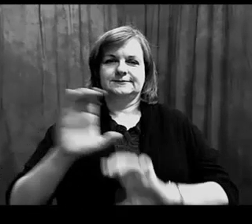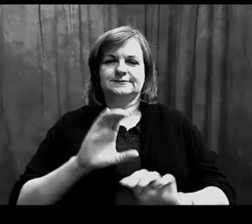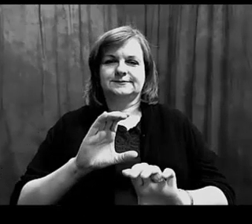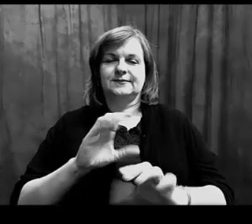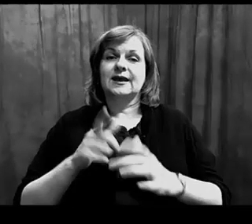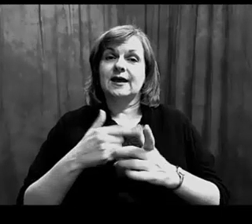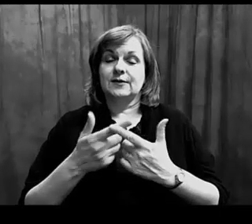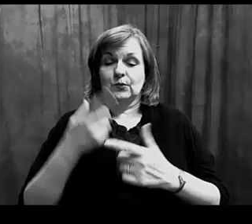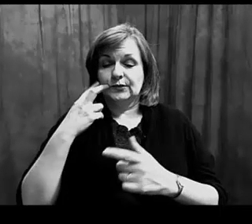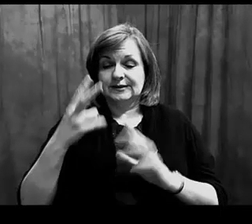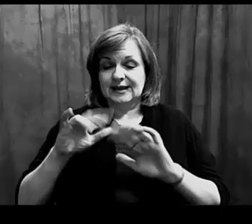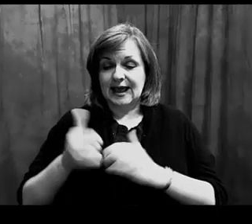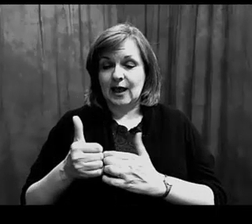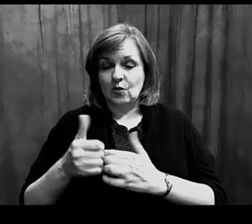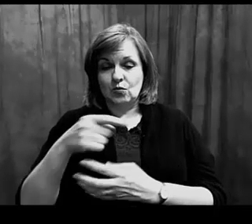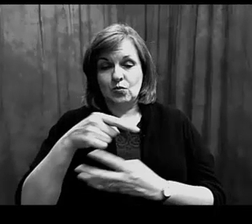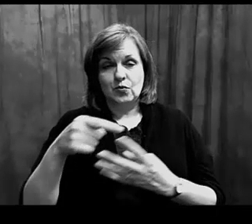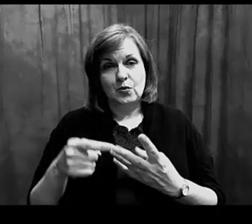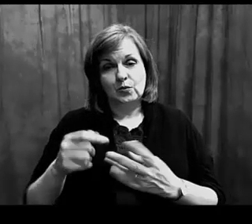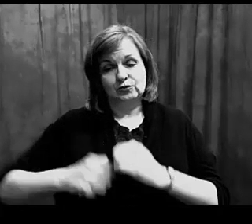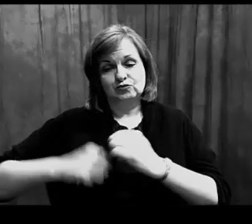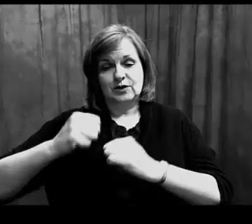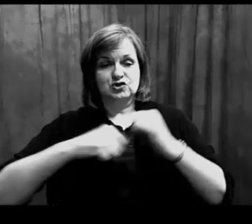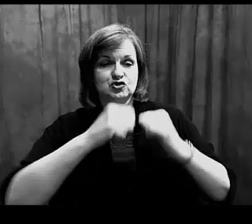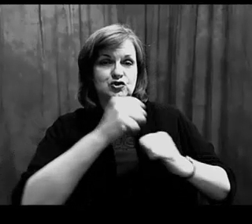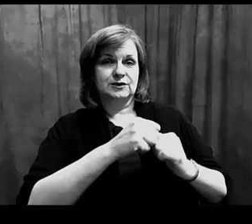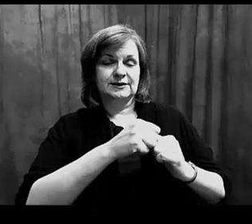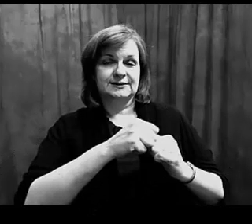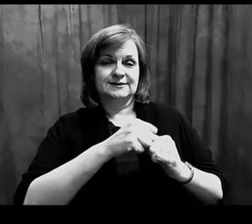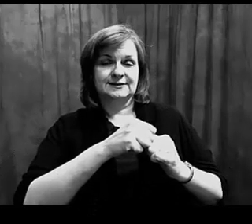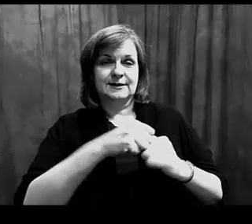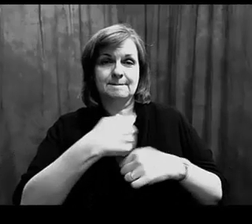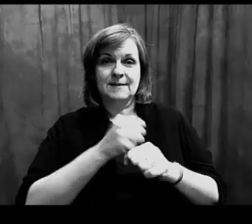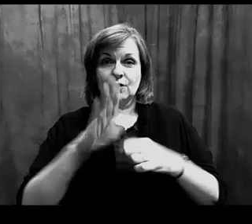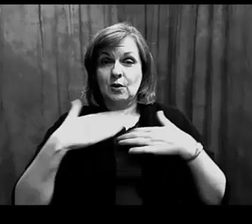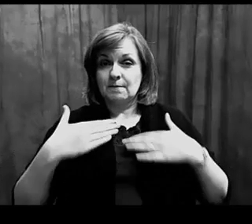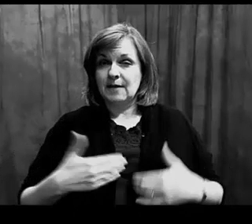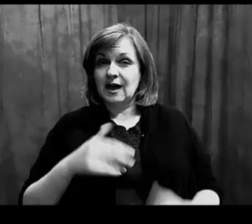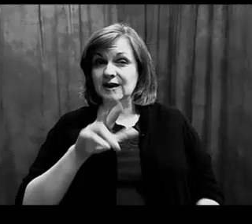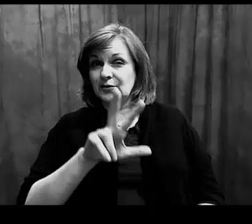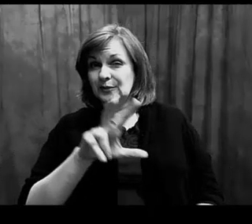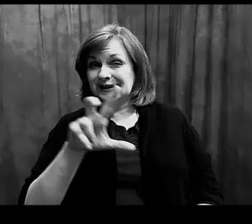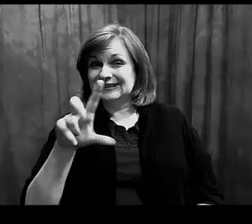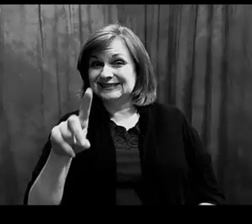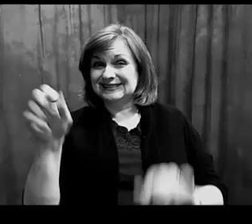so what we're going to do is build you from chemicals